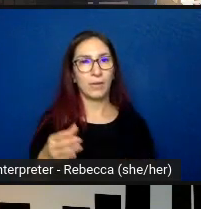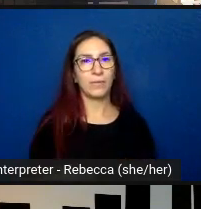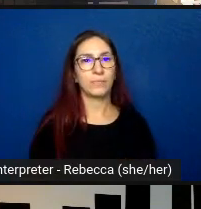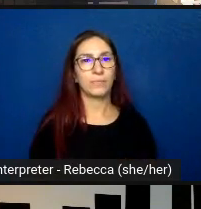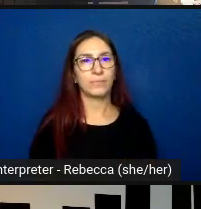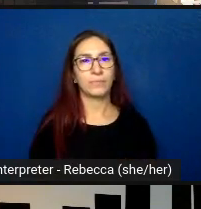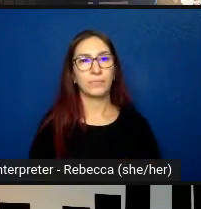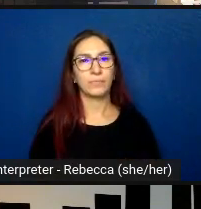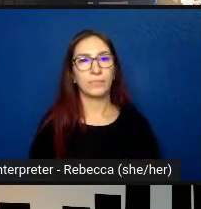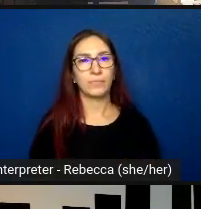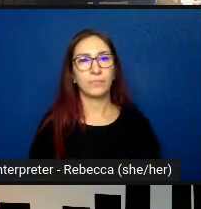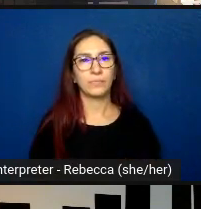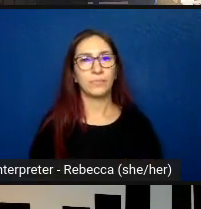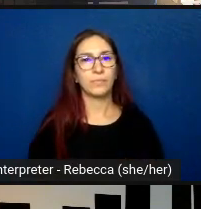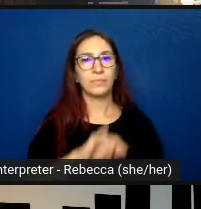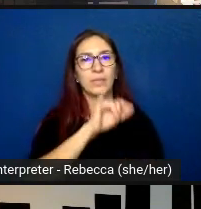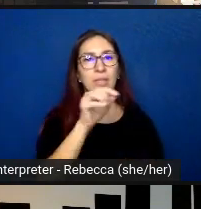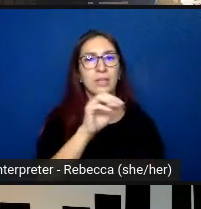It's between Joomla and ally. Here it is.